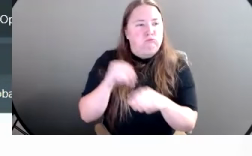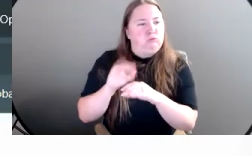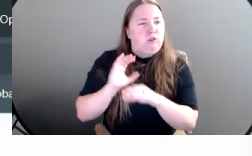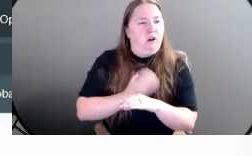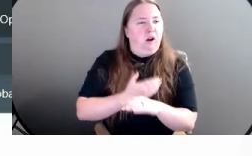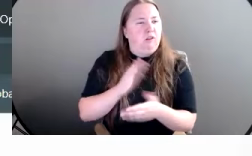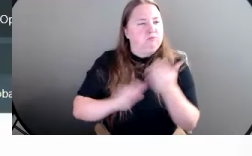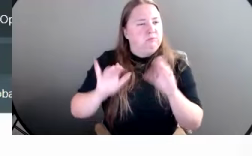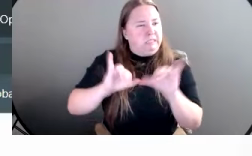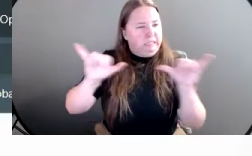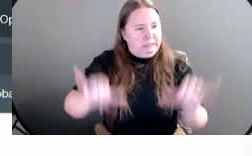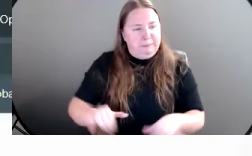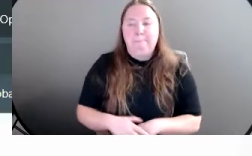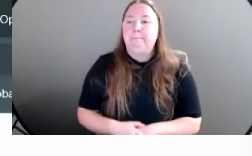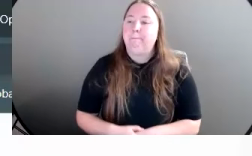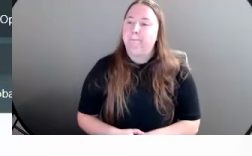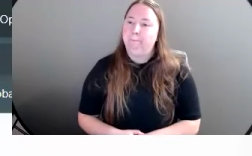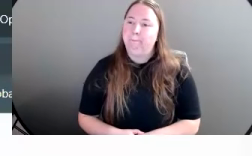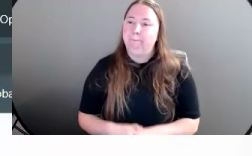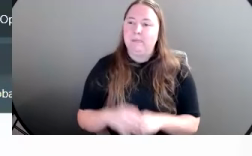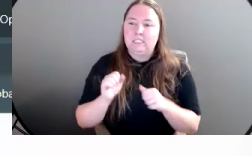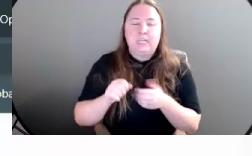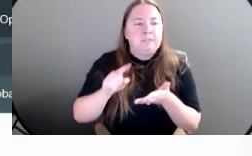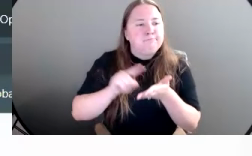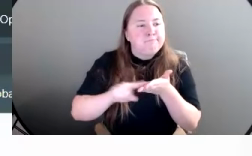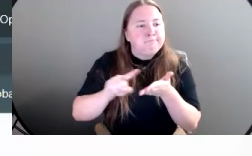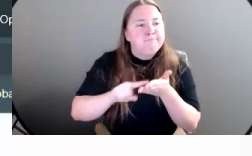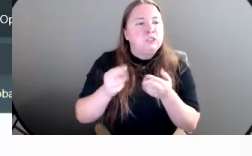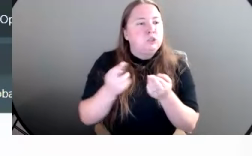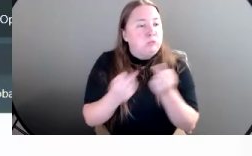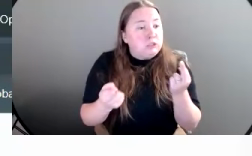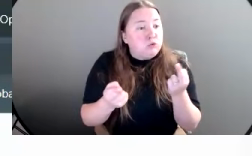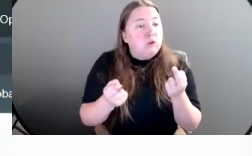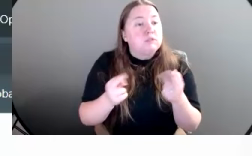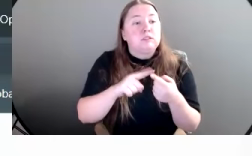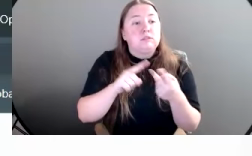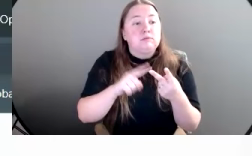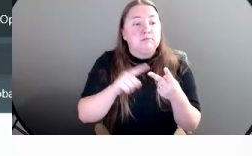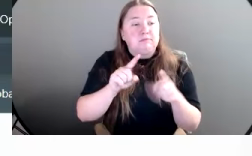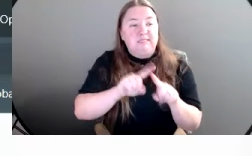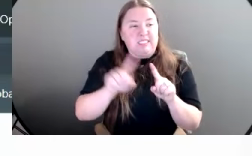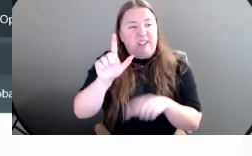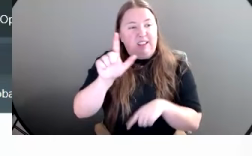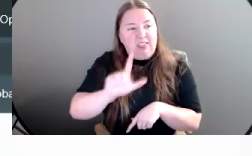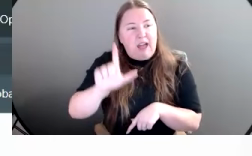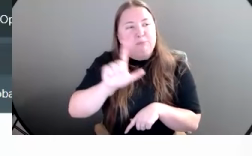You can go through resources, go to the different libraries. So everything's organized.